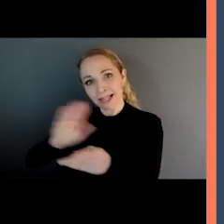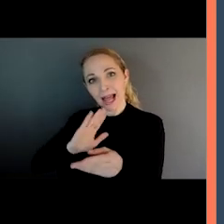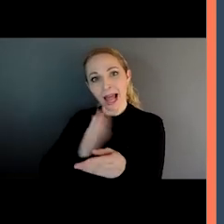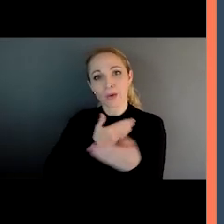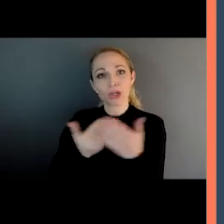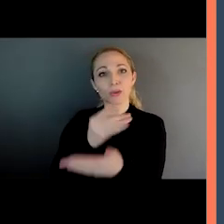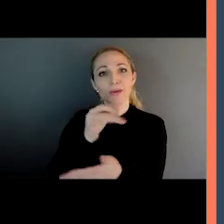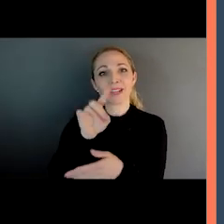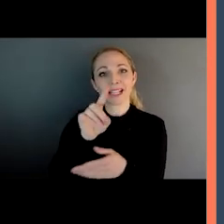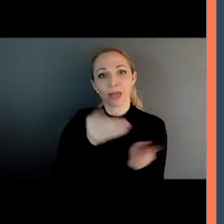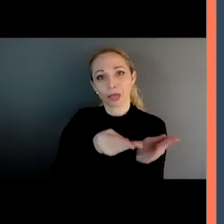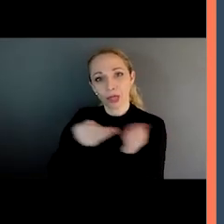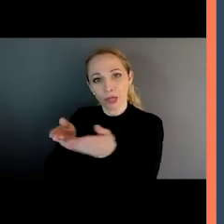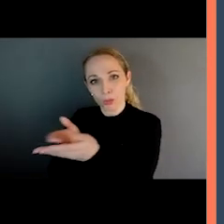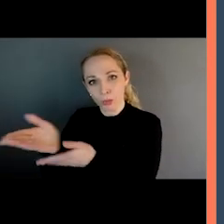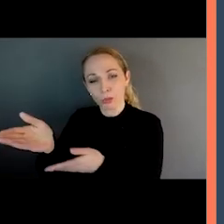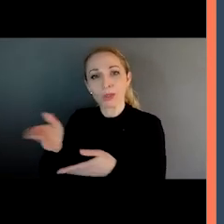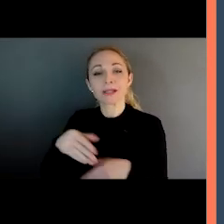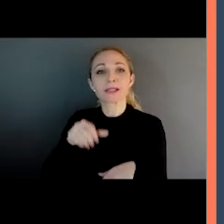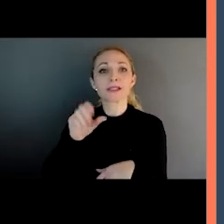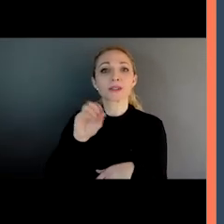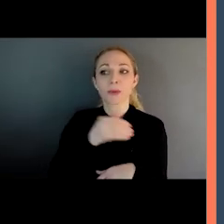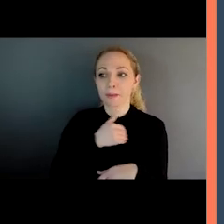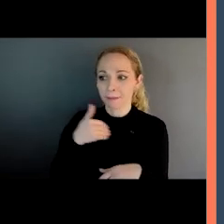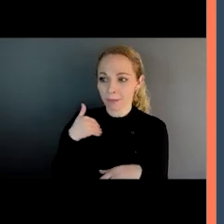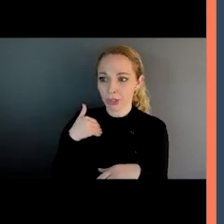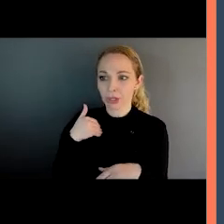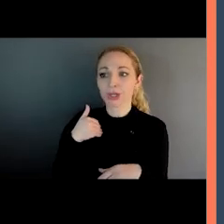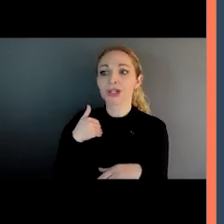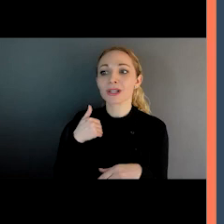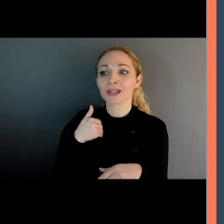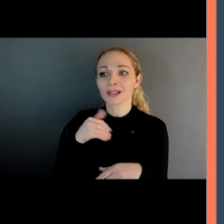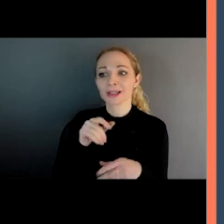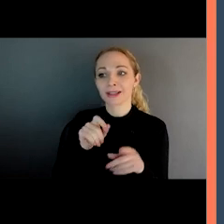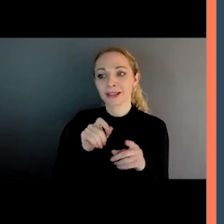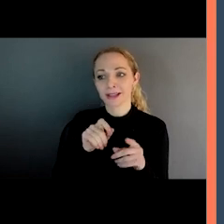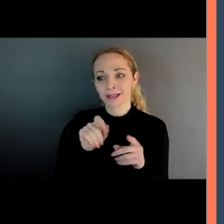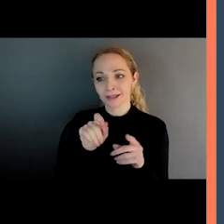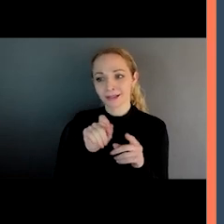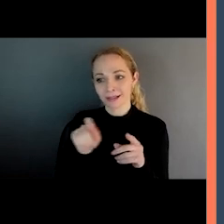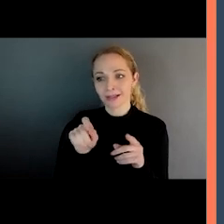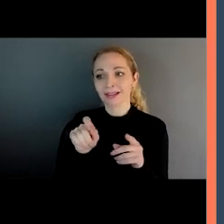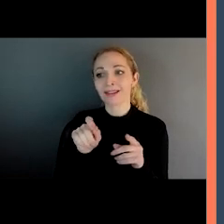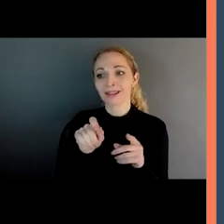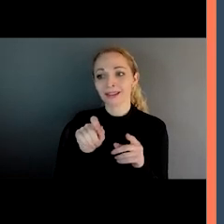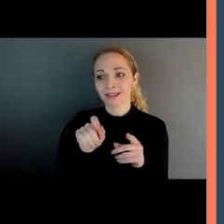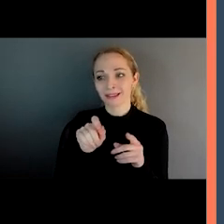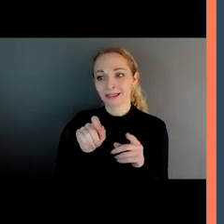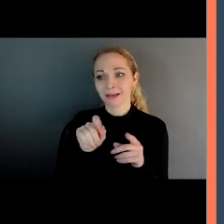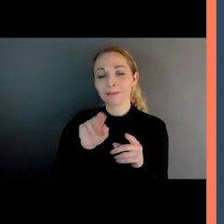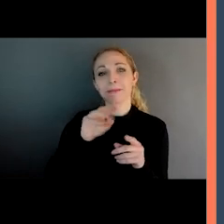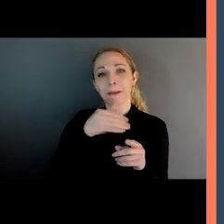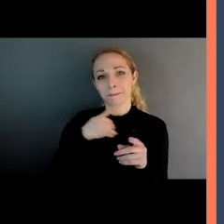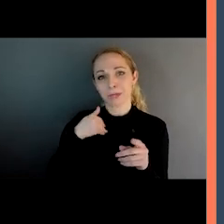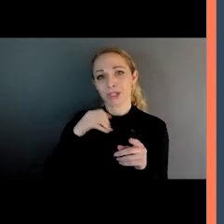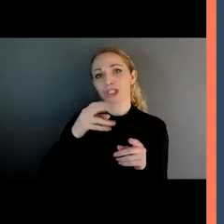SO MEMBERSHIP MENUS.